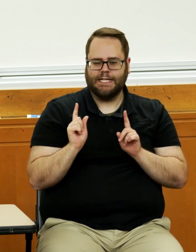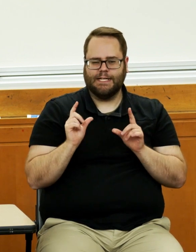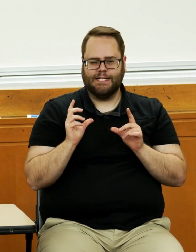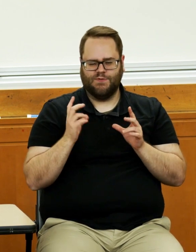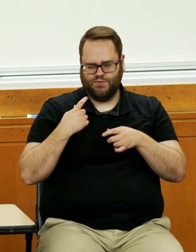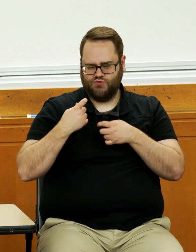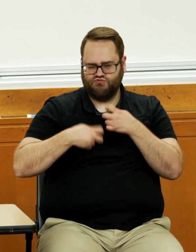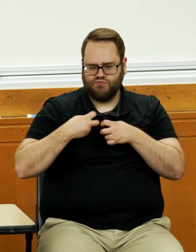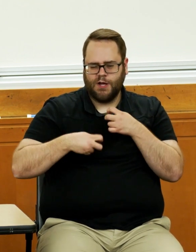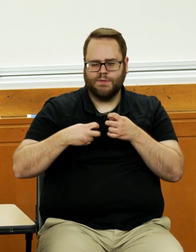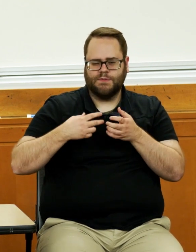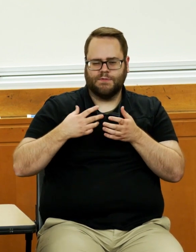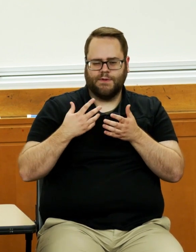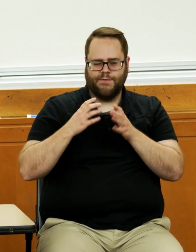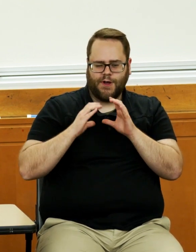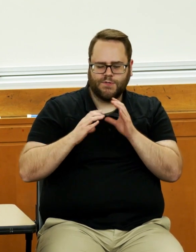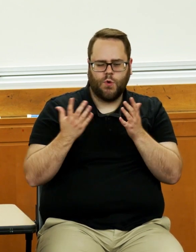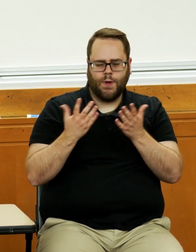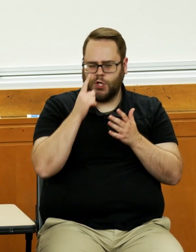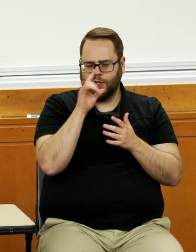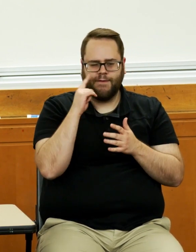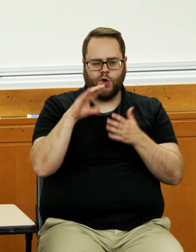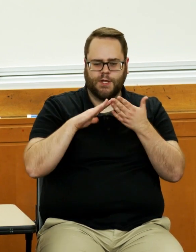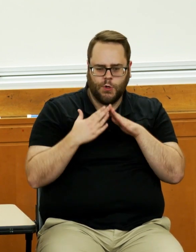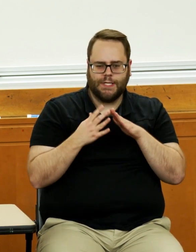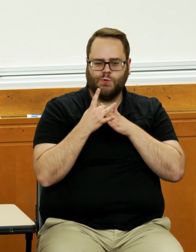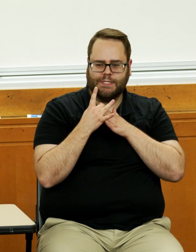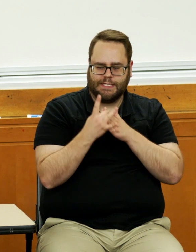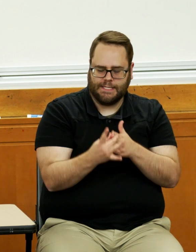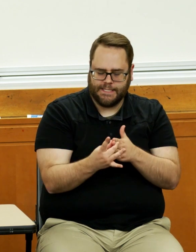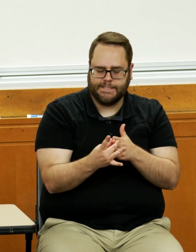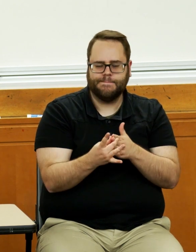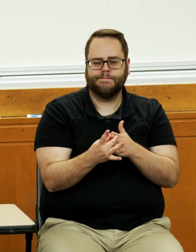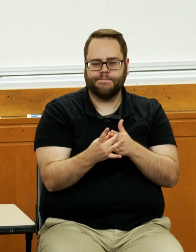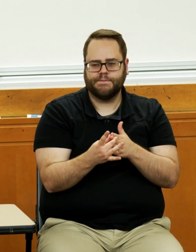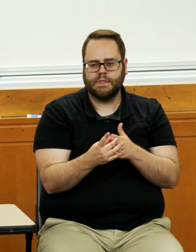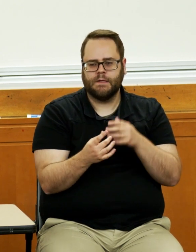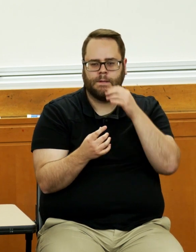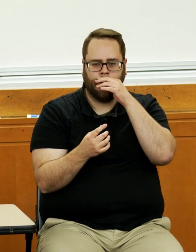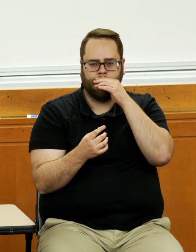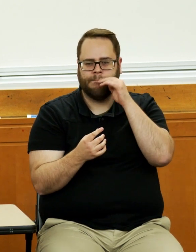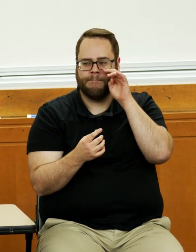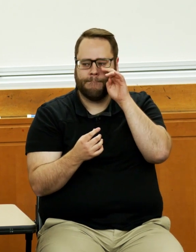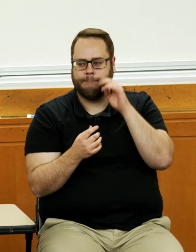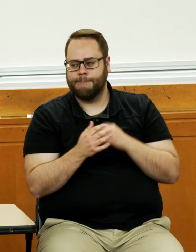like for communities to lead. And I think…I don't like these terms of like allyship and stuff like